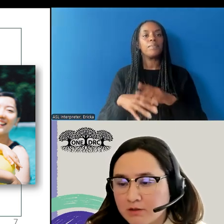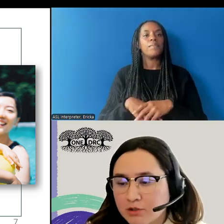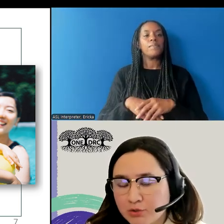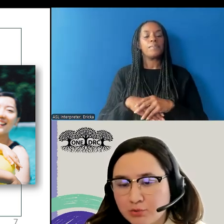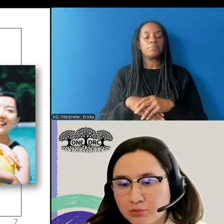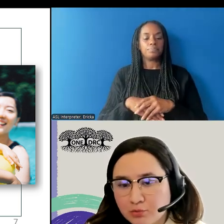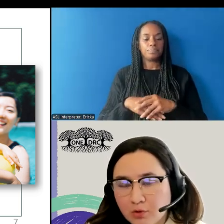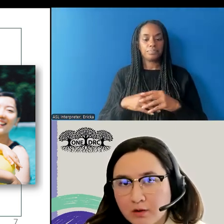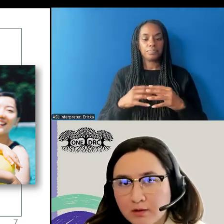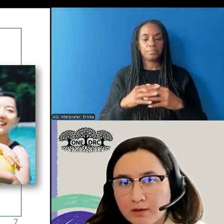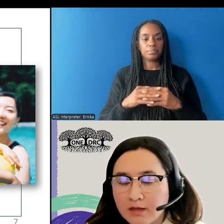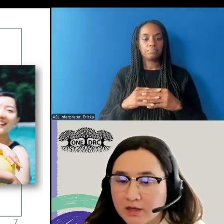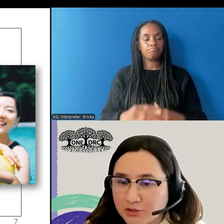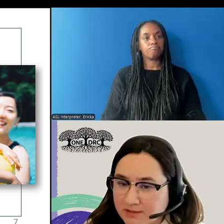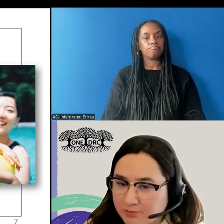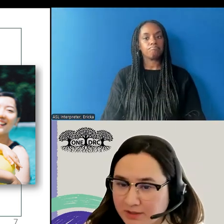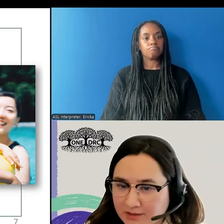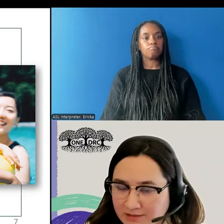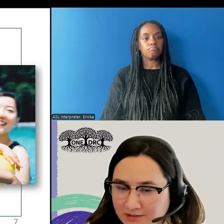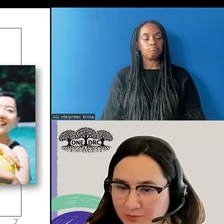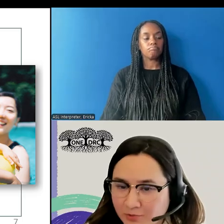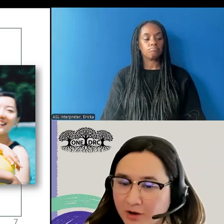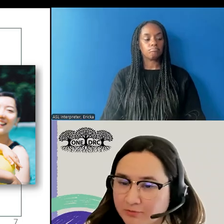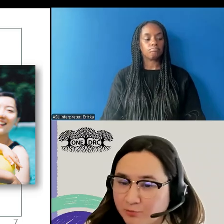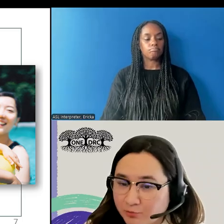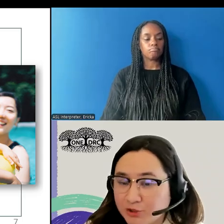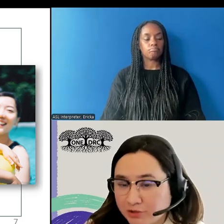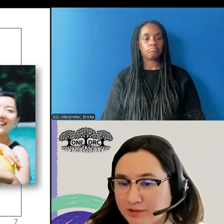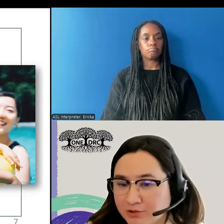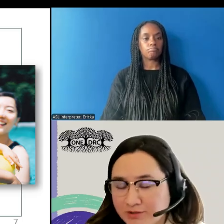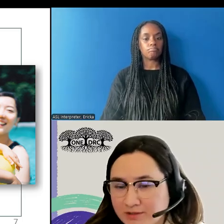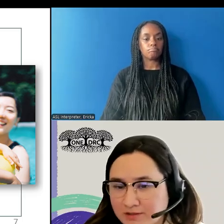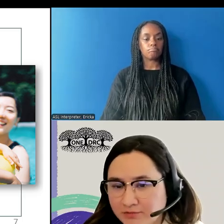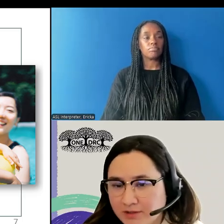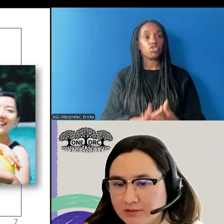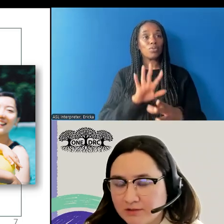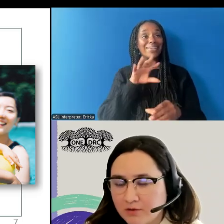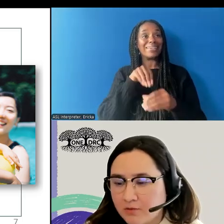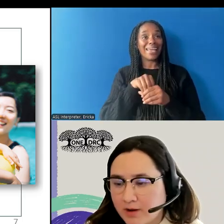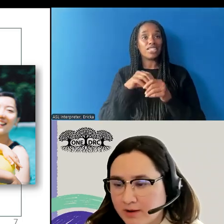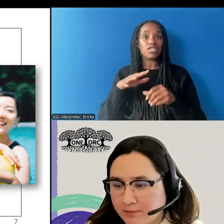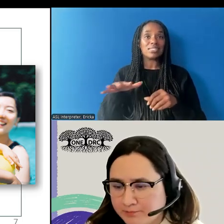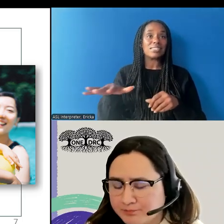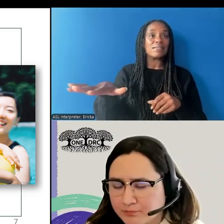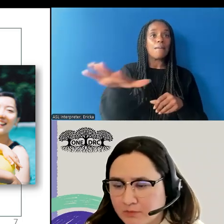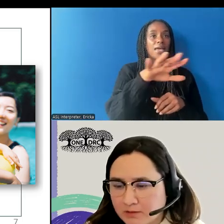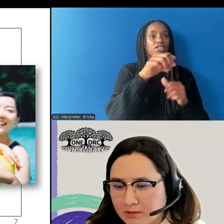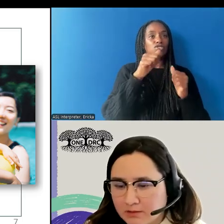to engage in a space where we're shared interests. Right. So,